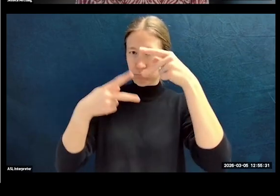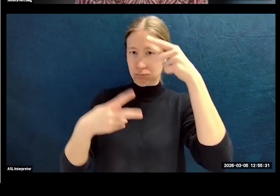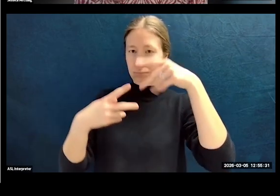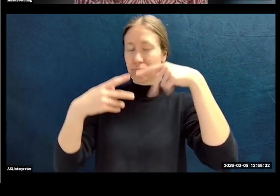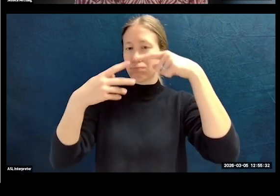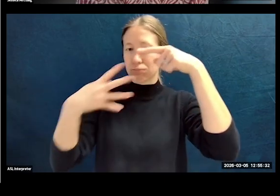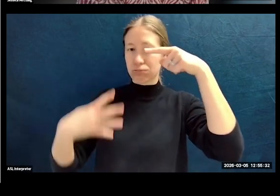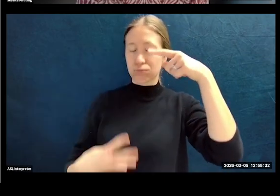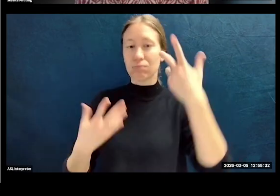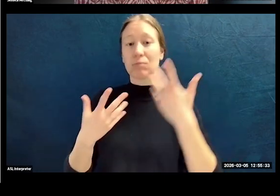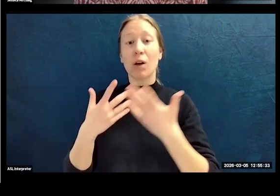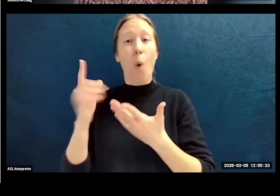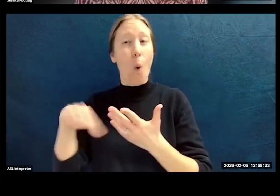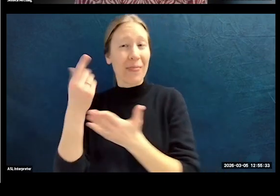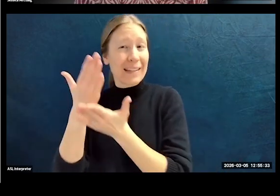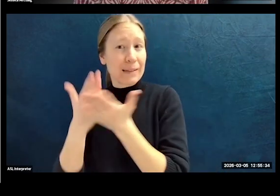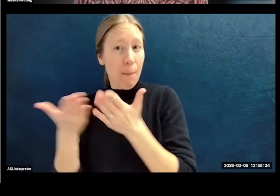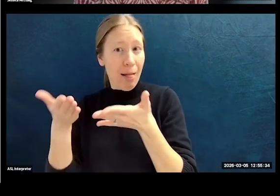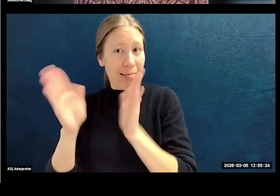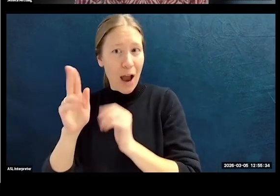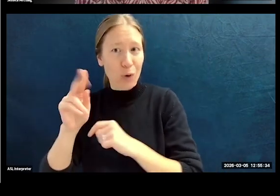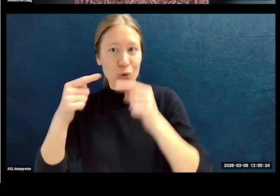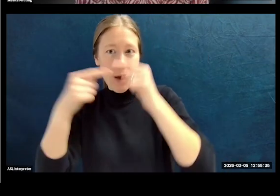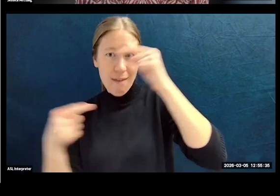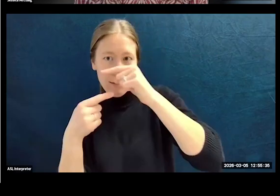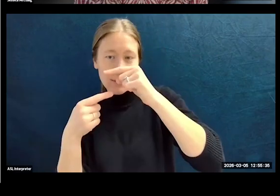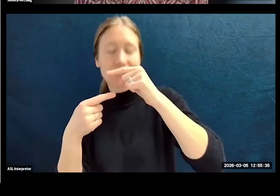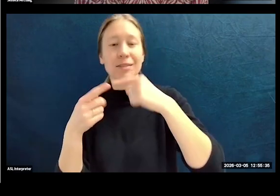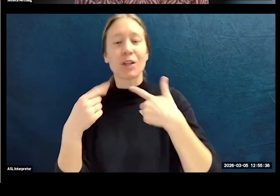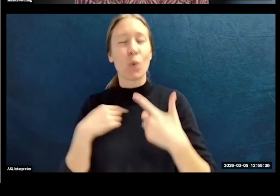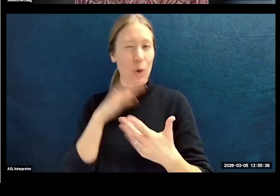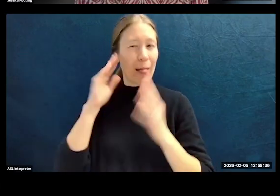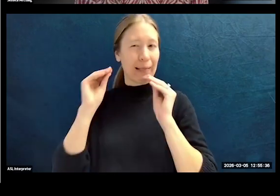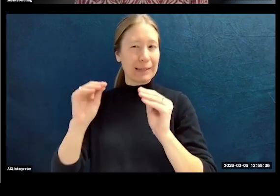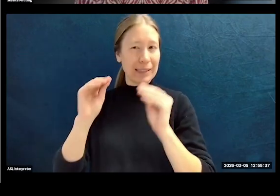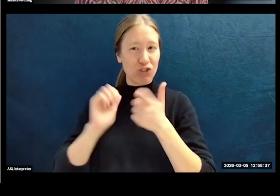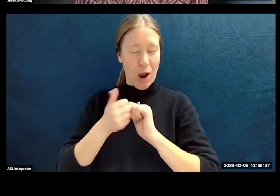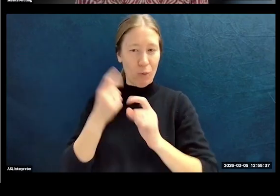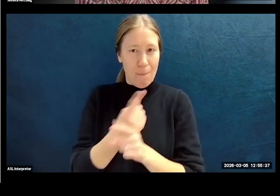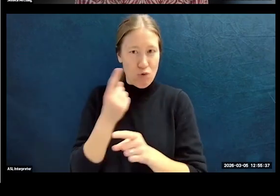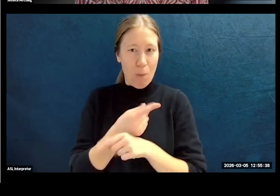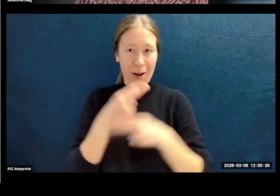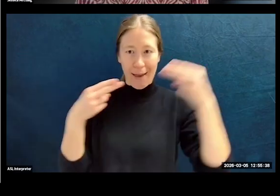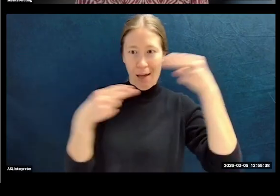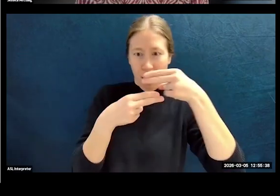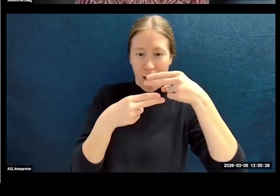or located inside of other tags. We're also going to teach you how to properly nest tags for some elements today,